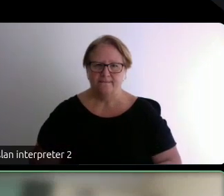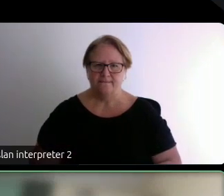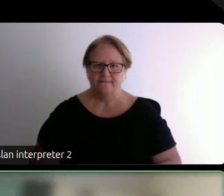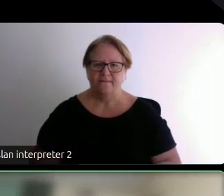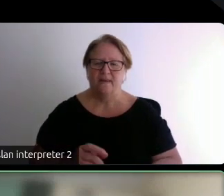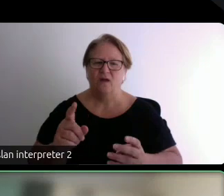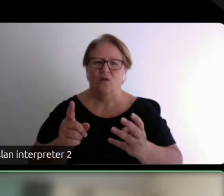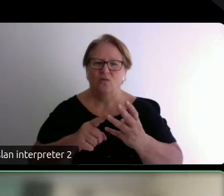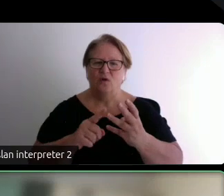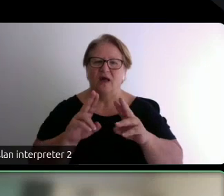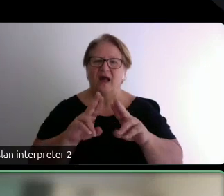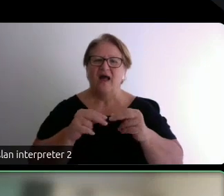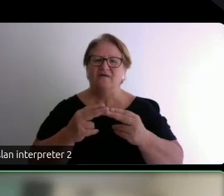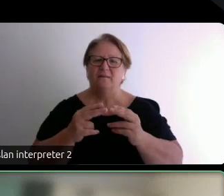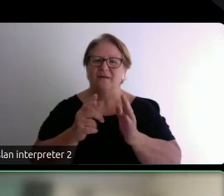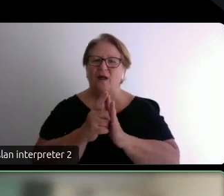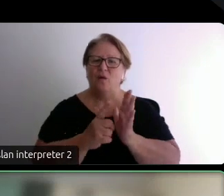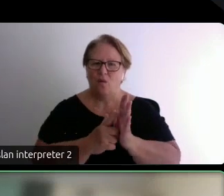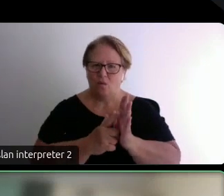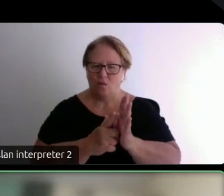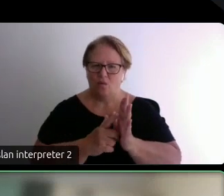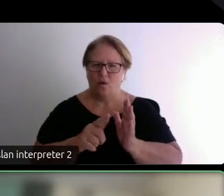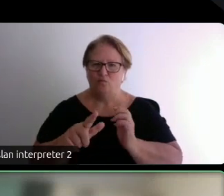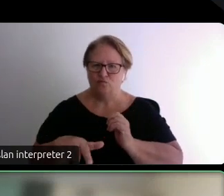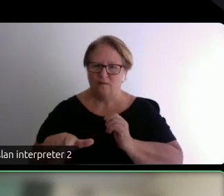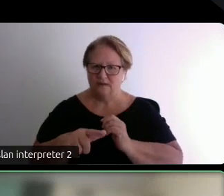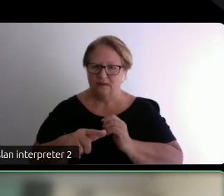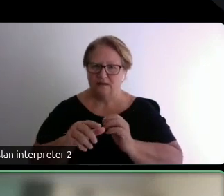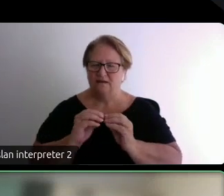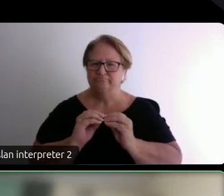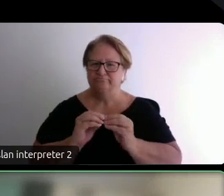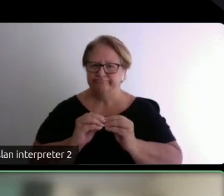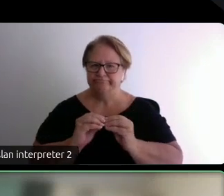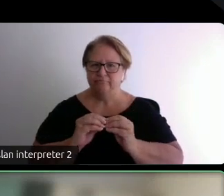So, our third program is the family law property arbitration program. Like I said, while this still